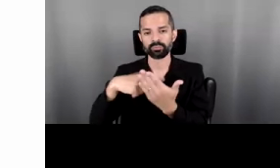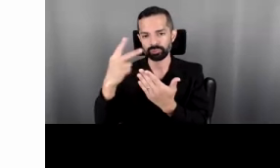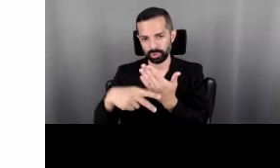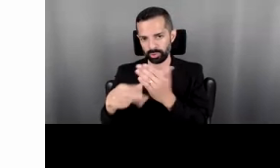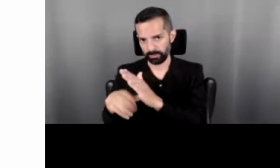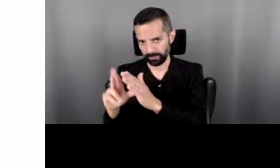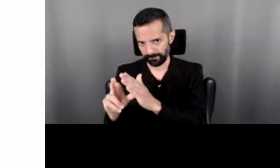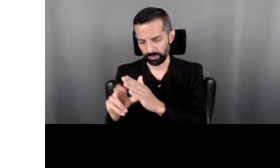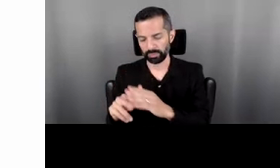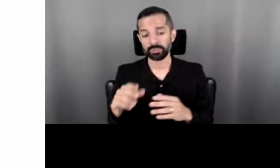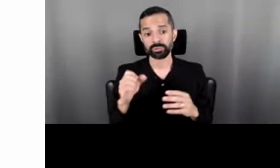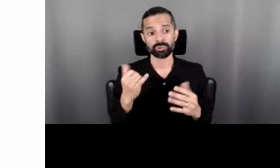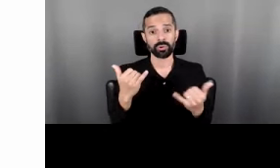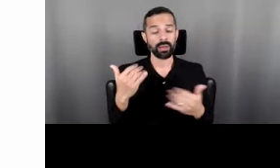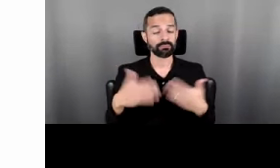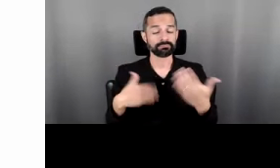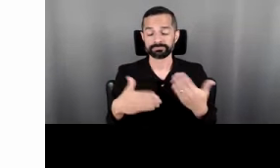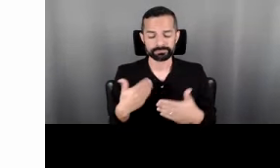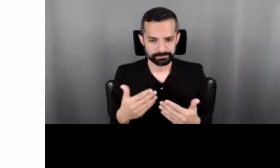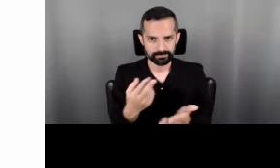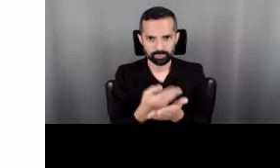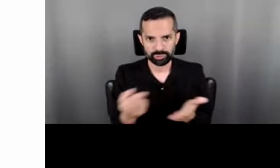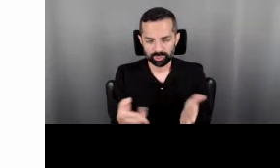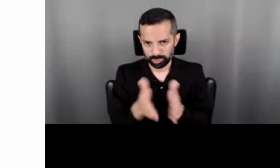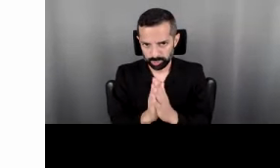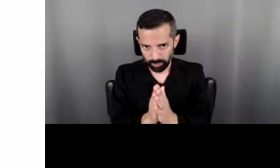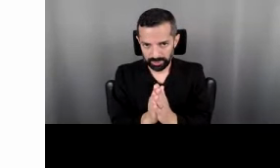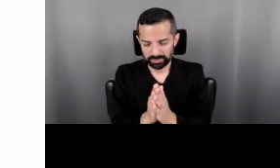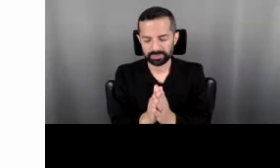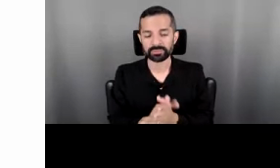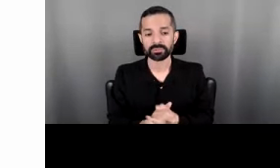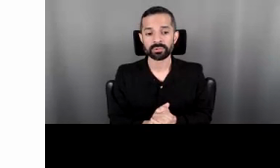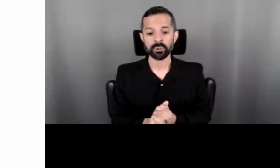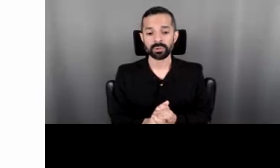now we've got this resource request, in the justification, it's